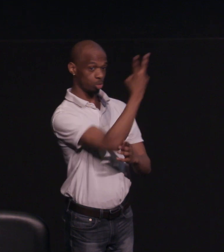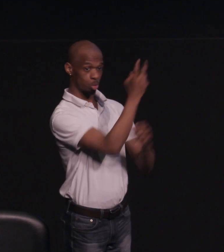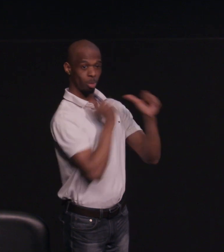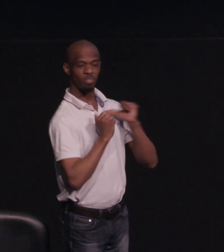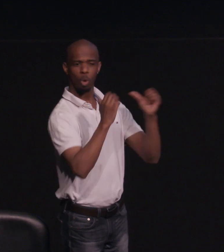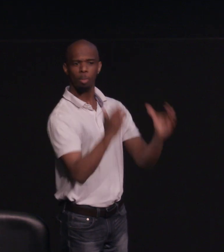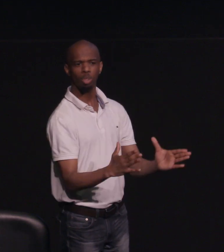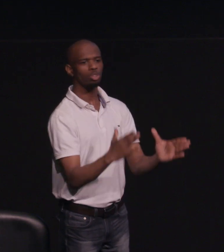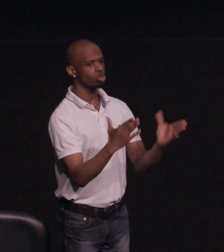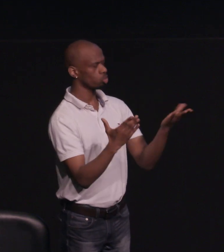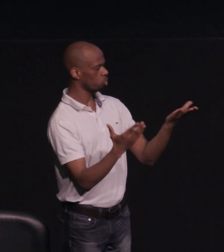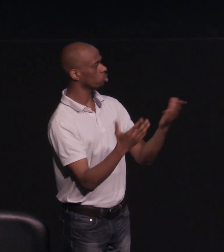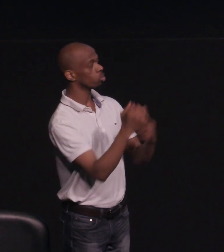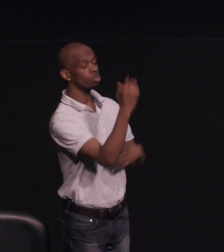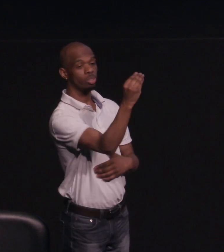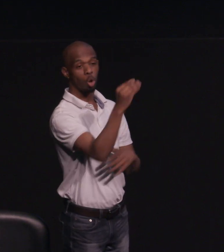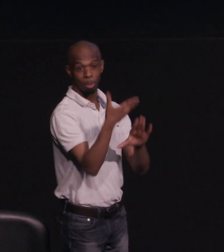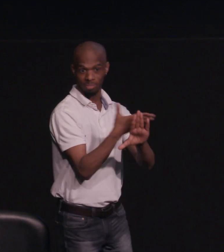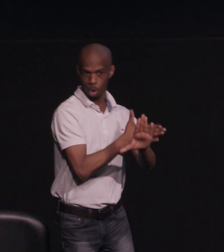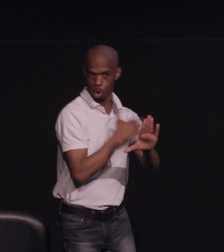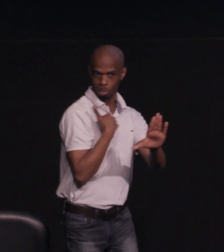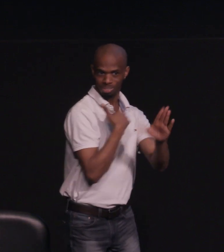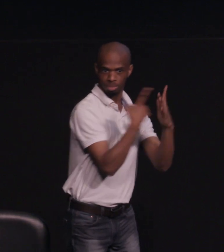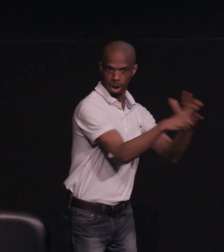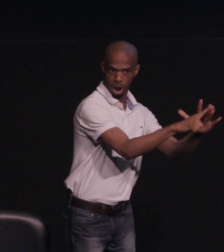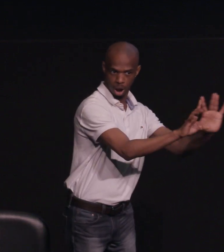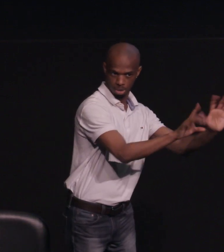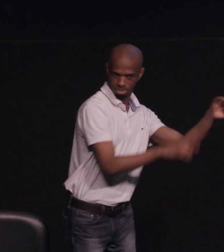that, just give you a little context about this performance.